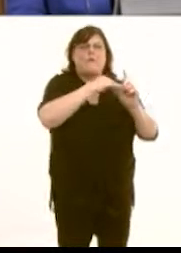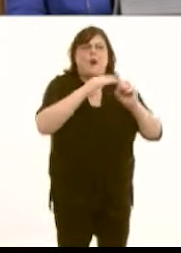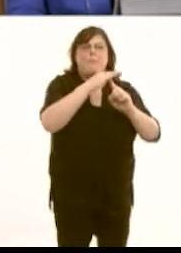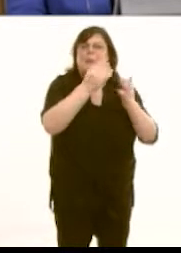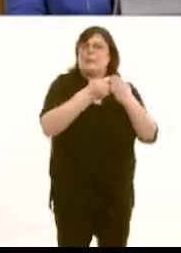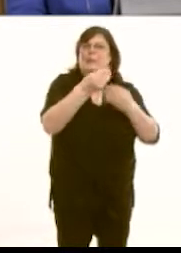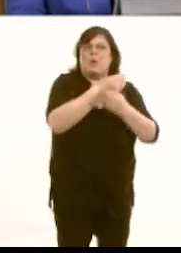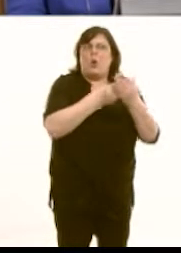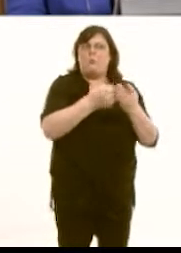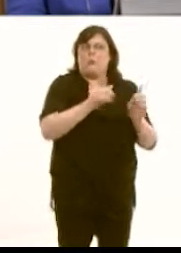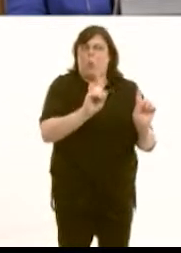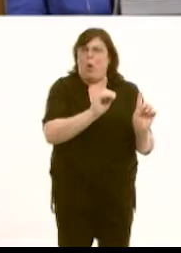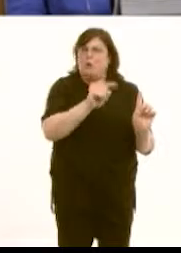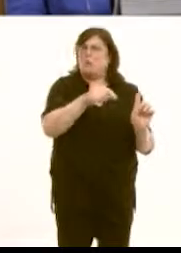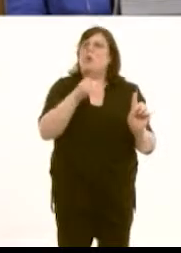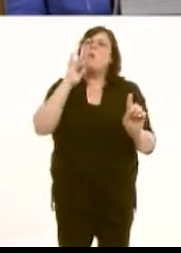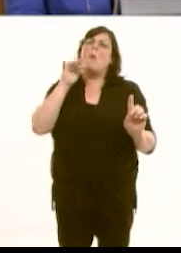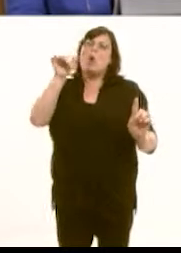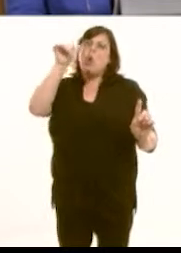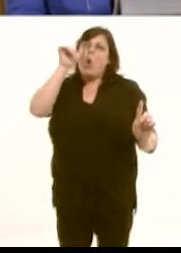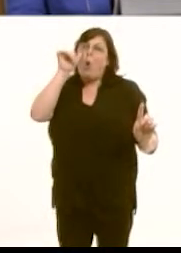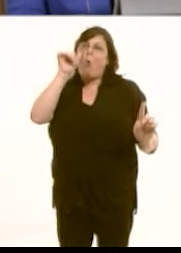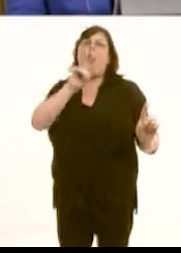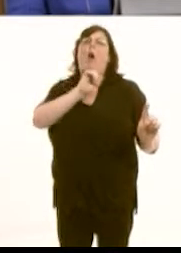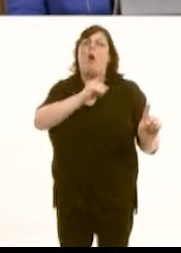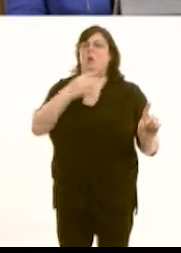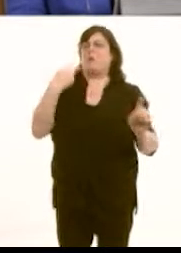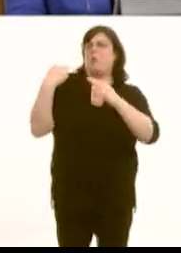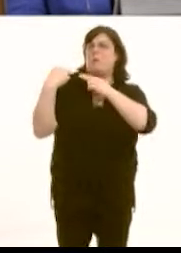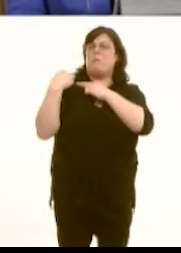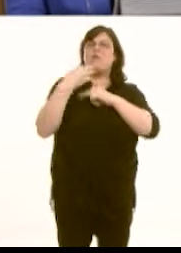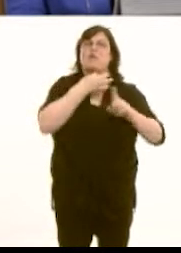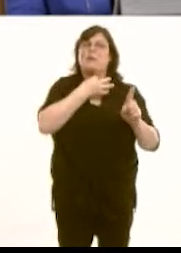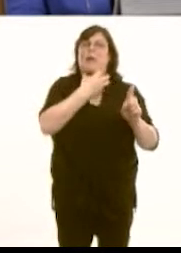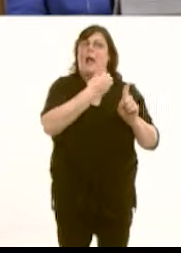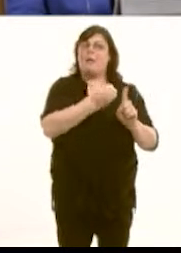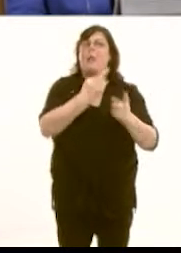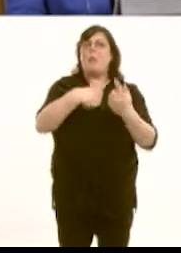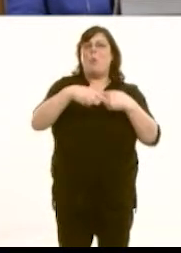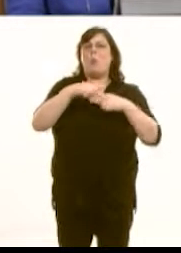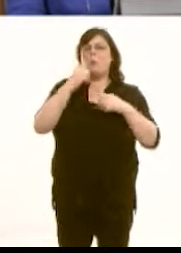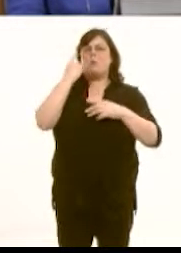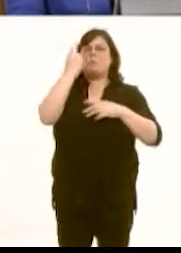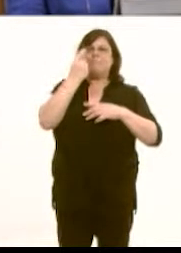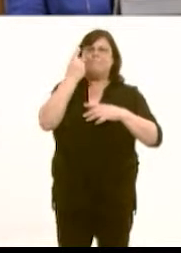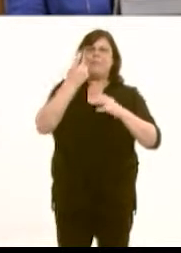Once thatís understood, the next stage will be to consider whether there should be a formal request for transfer.